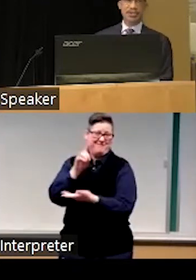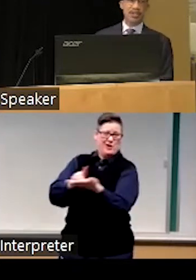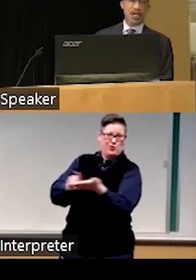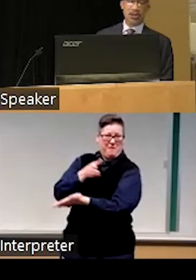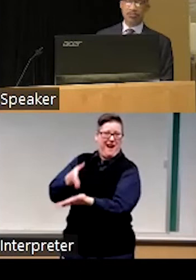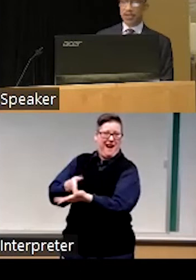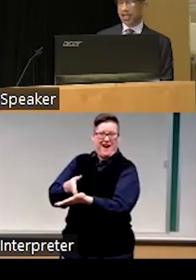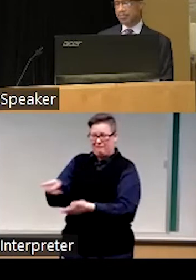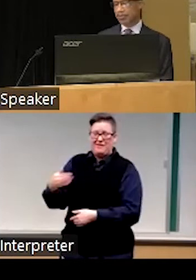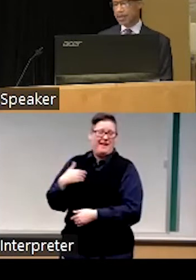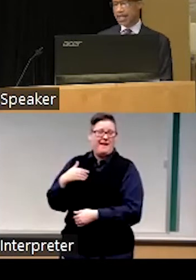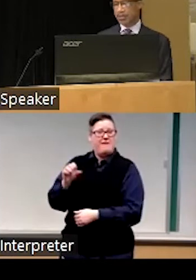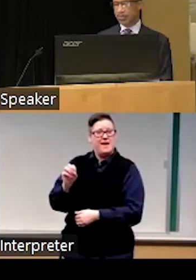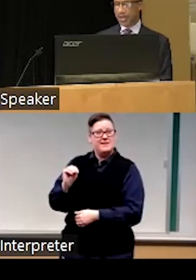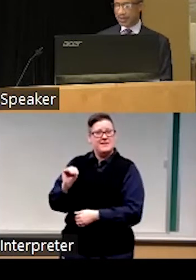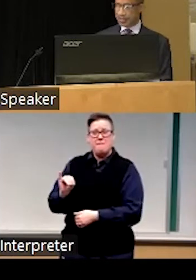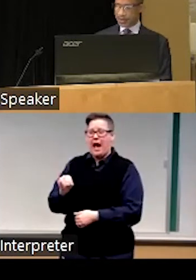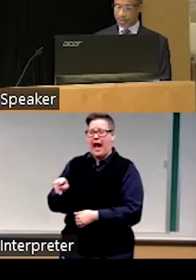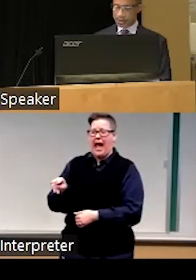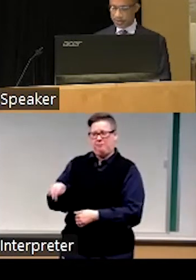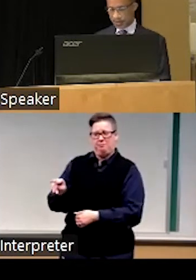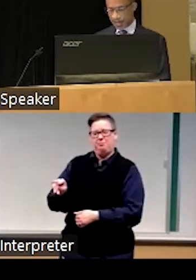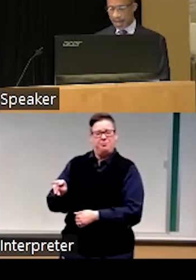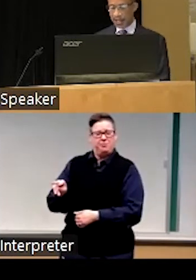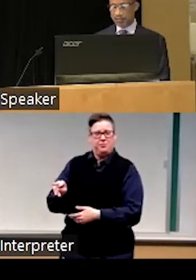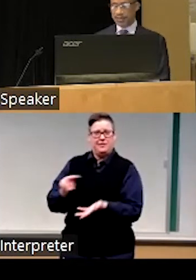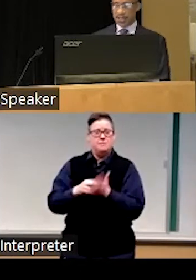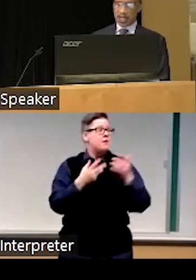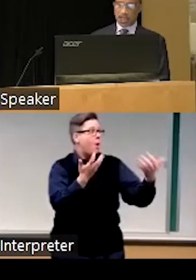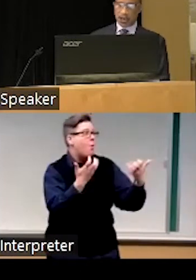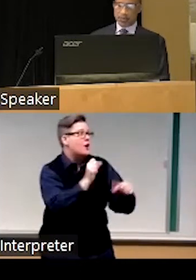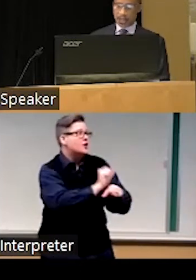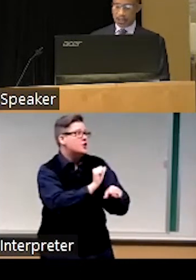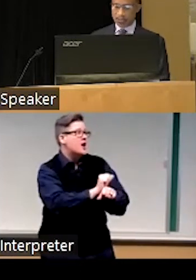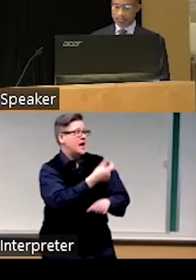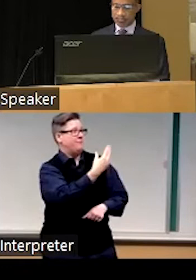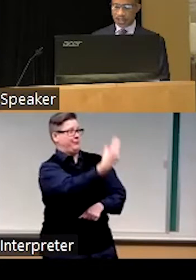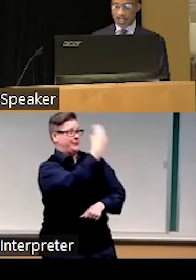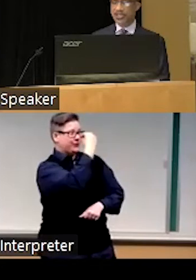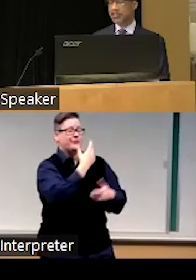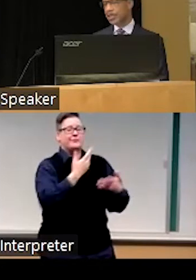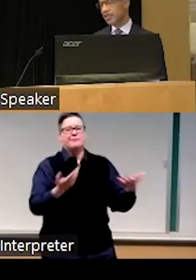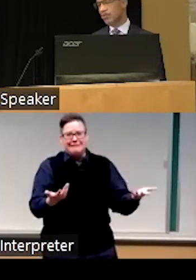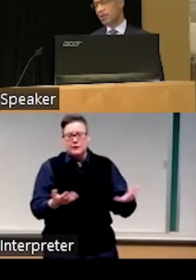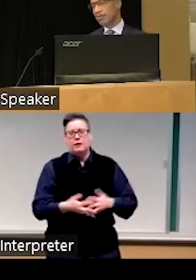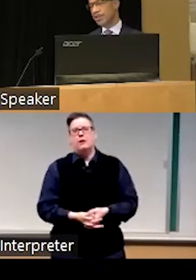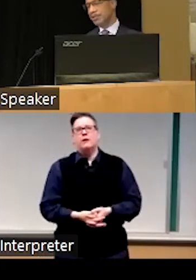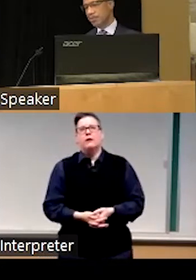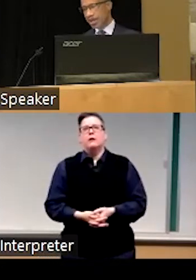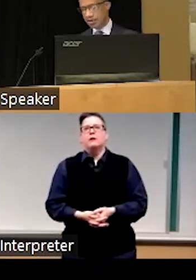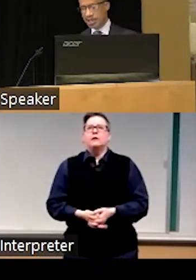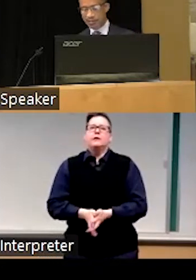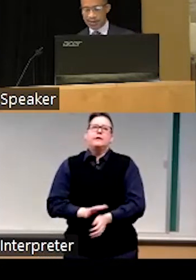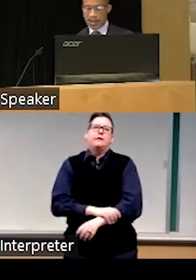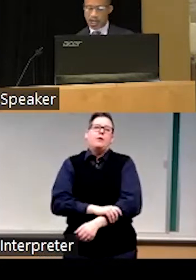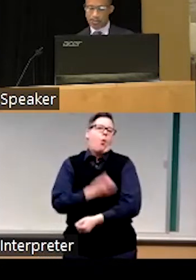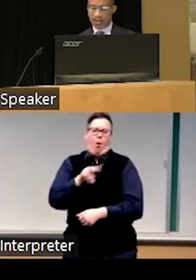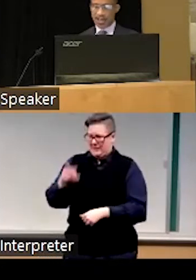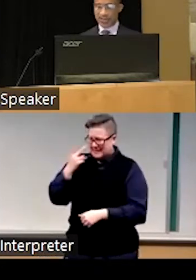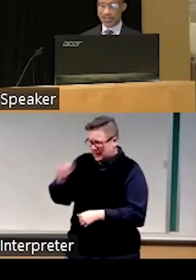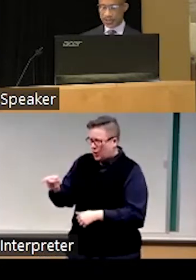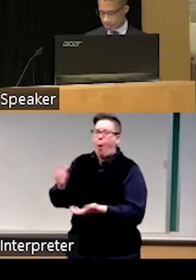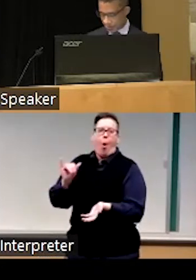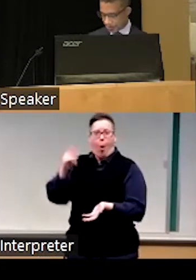is met with their their lack of um achievement or with the record of mental health concerns